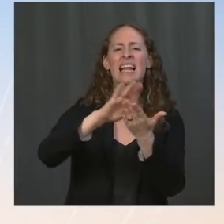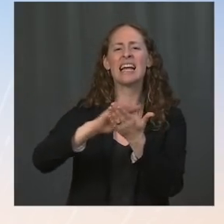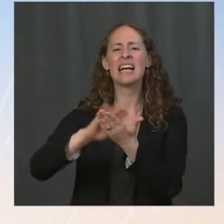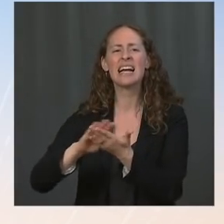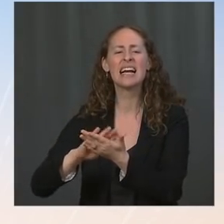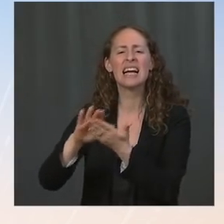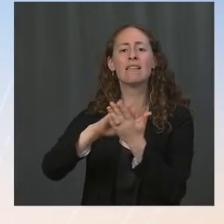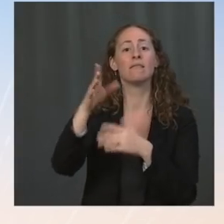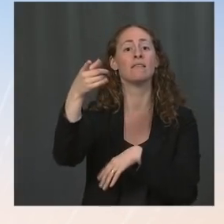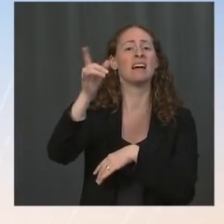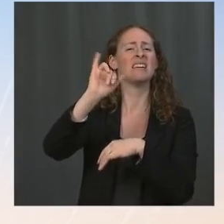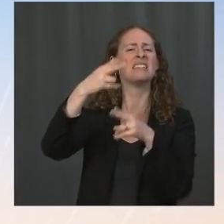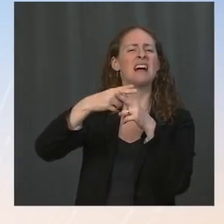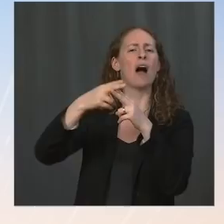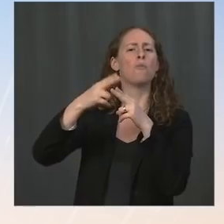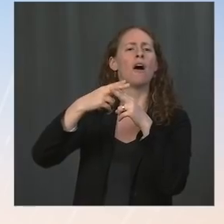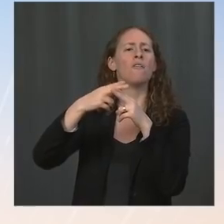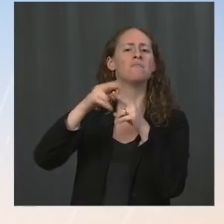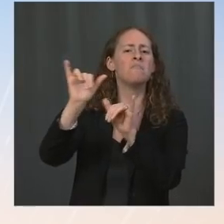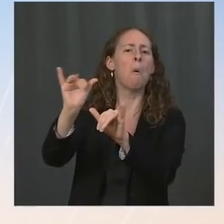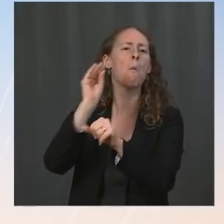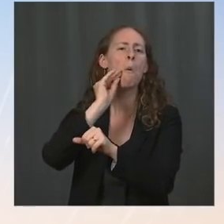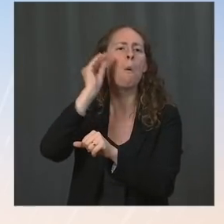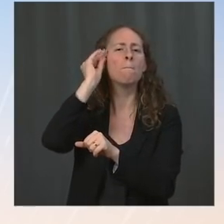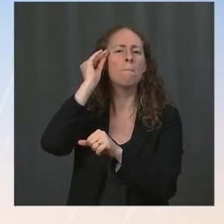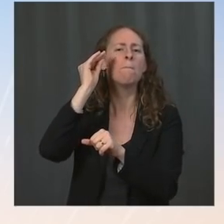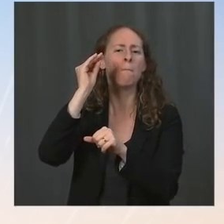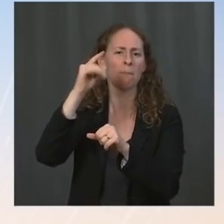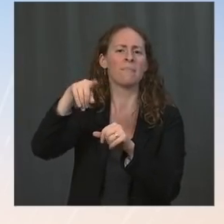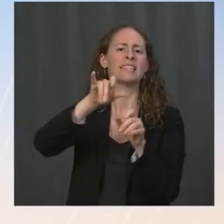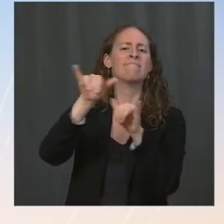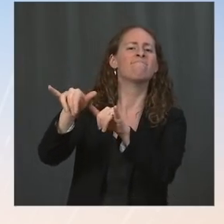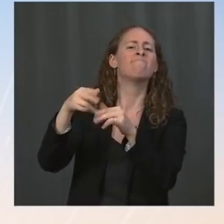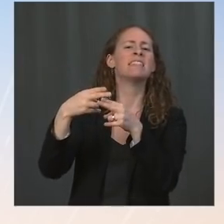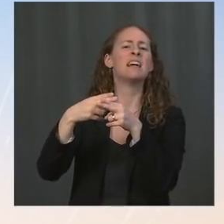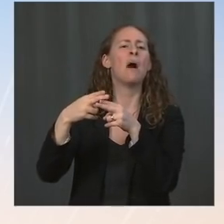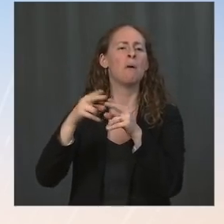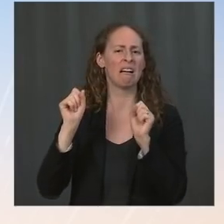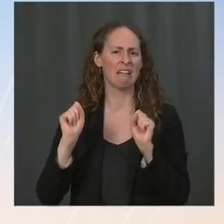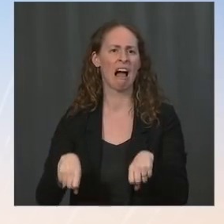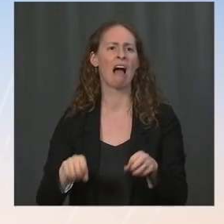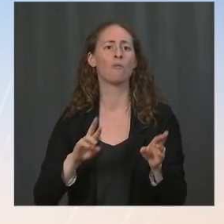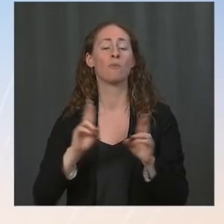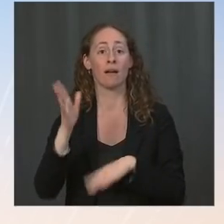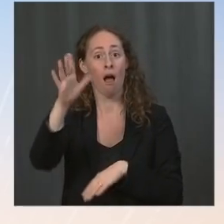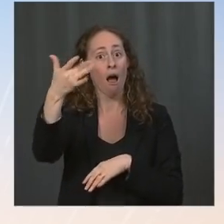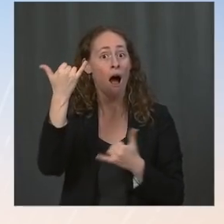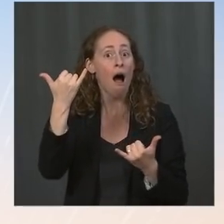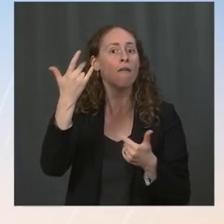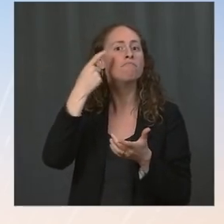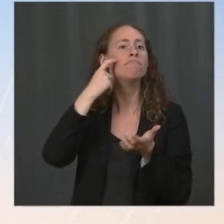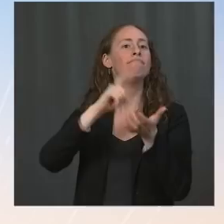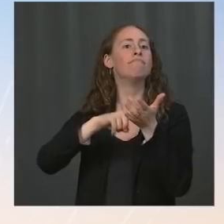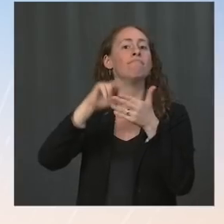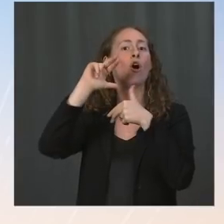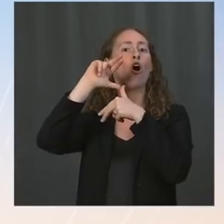Even though the storm has been downgraded to a tropical storm, damaging wind gusts continue to be a threat, which likely result in additional downed trees